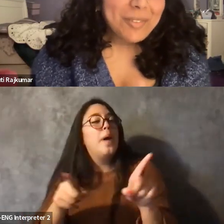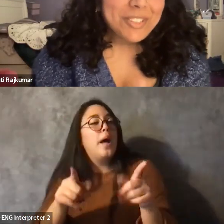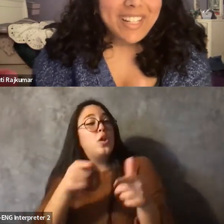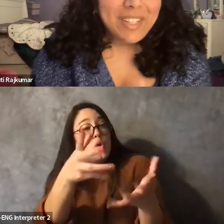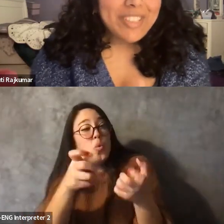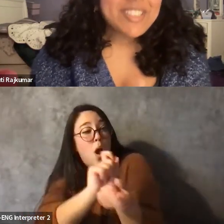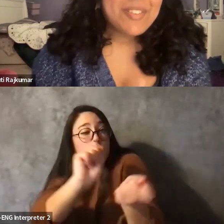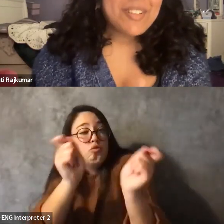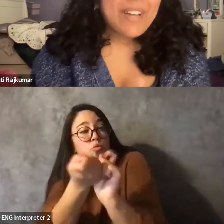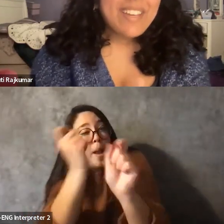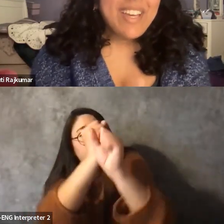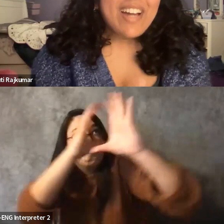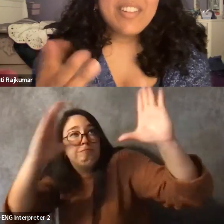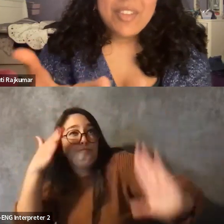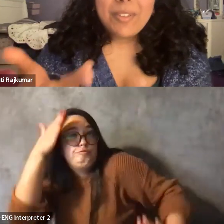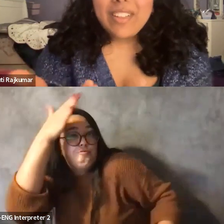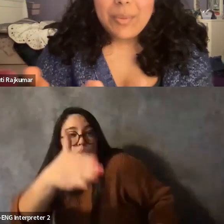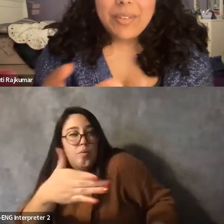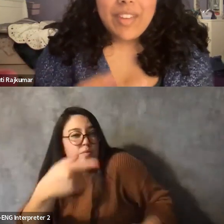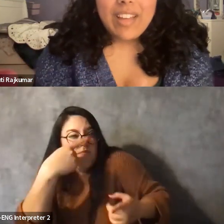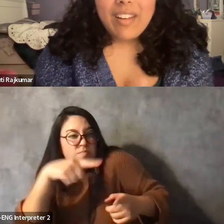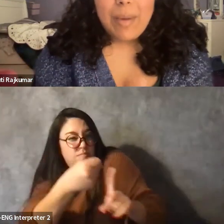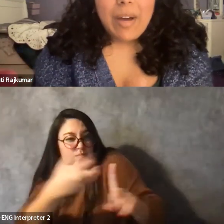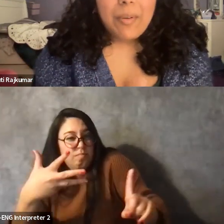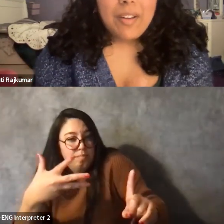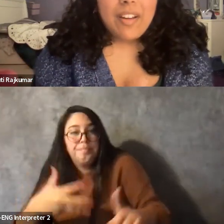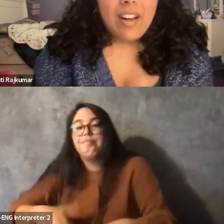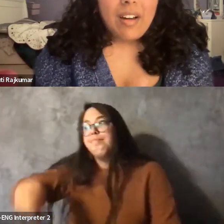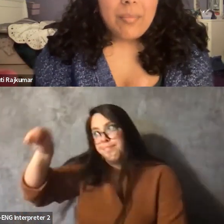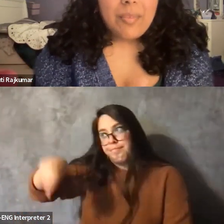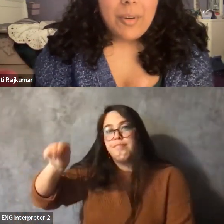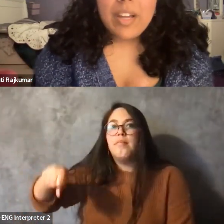so I'll try to keep it short, but I definitely relate to what you said about growing